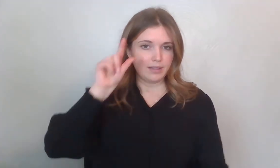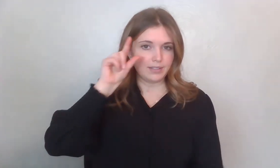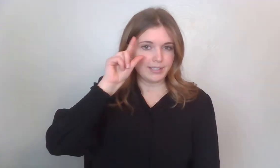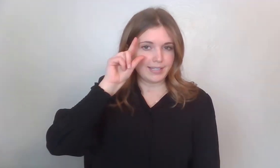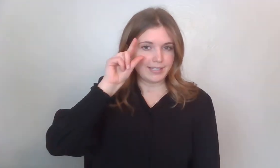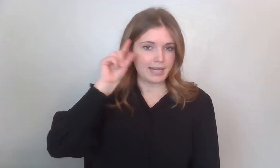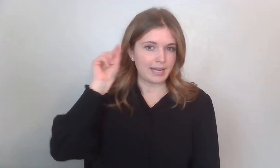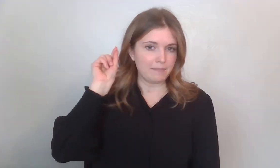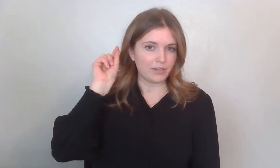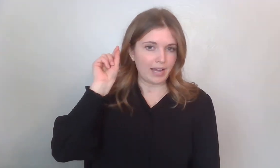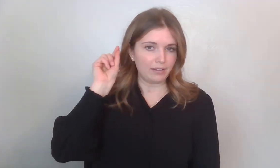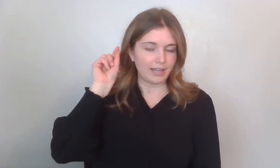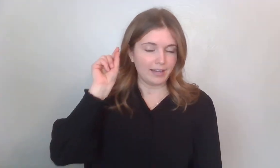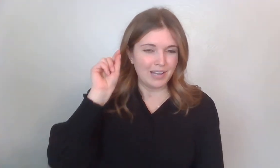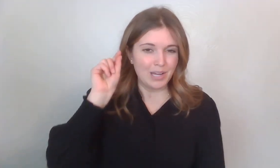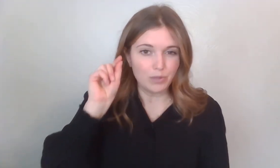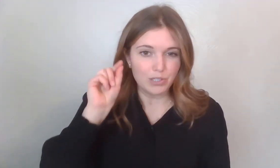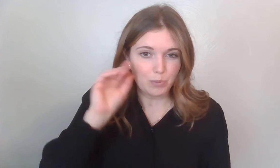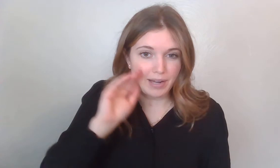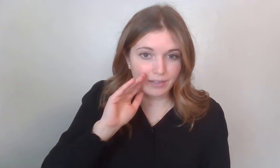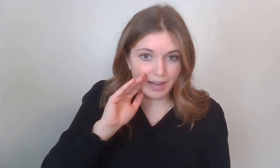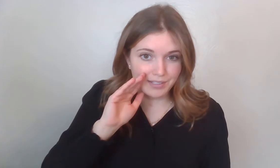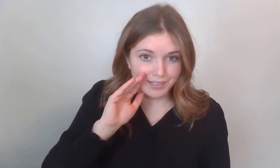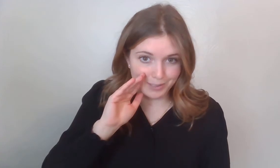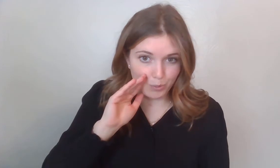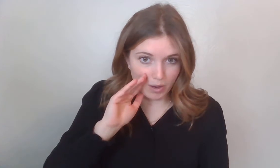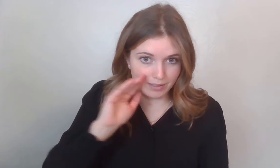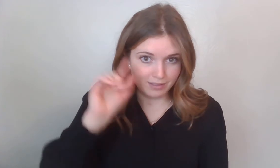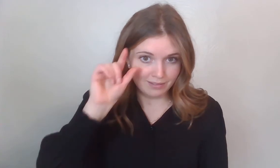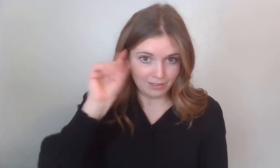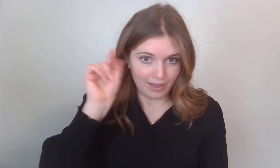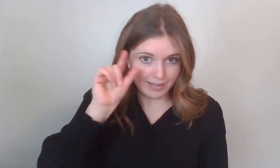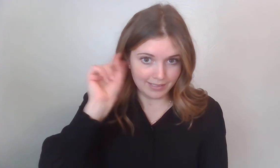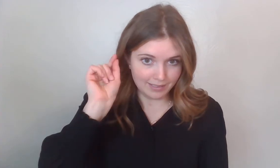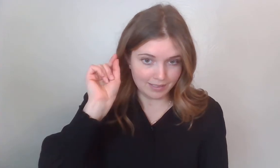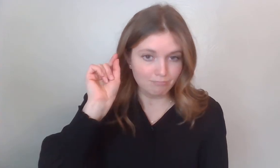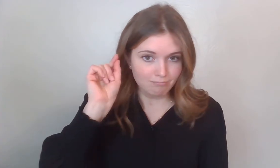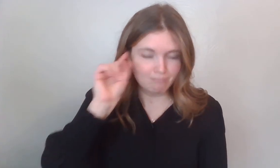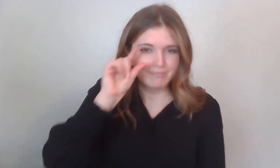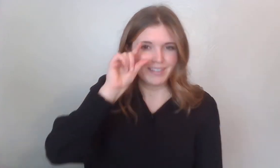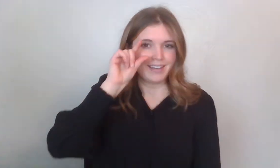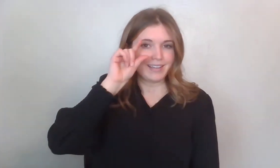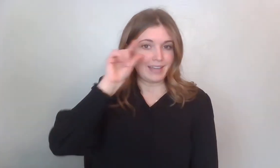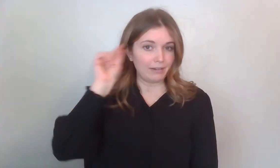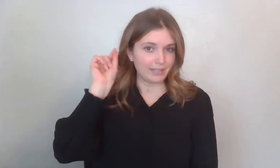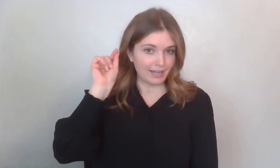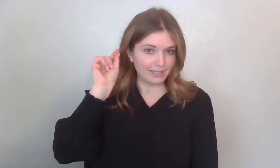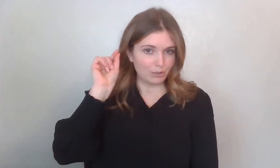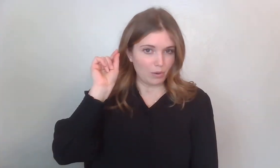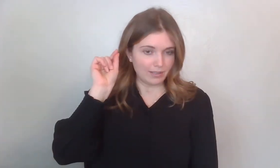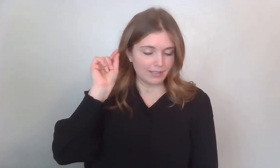This is a sign name for GALLAUDET, which is why GLASSES is twice. GLASSES GALLAUDET is once